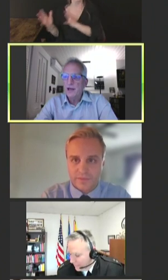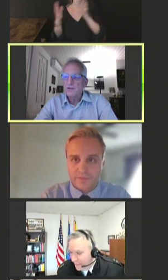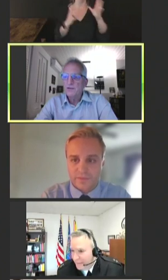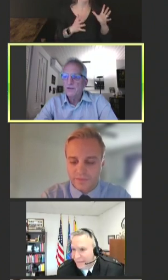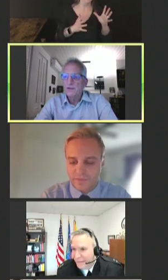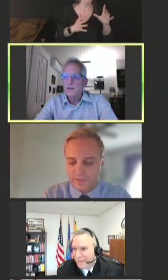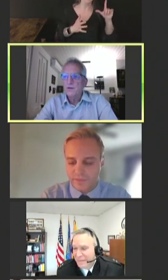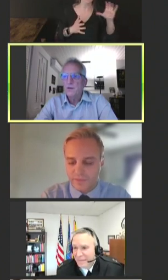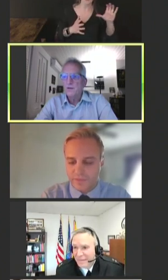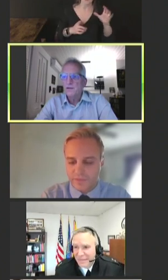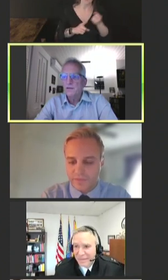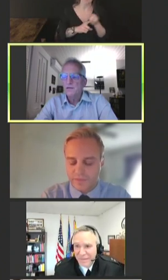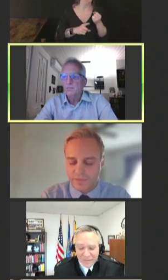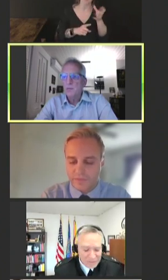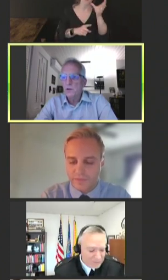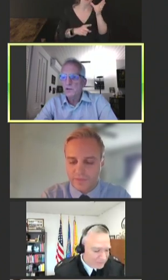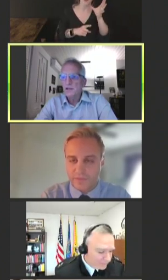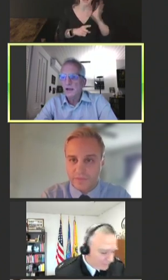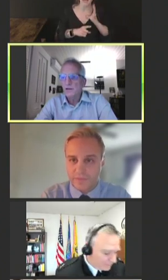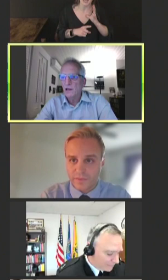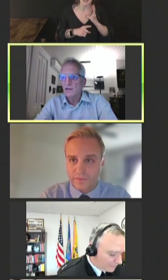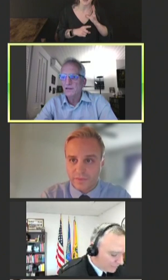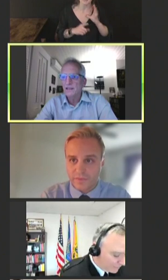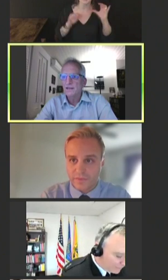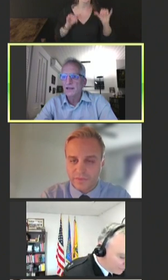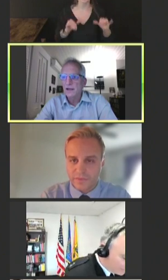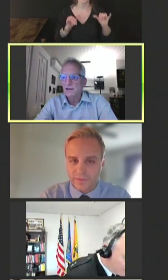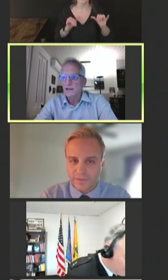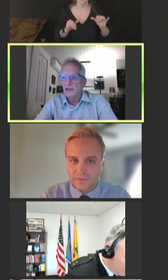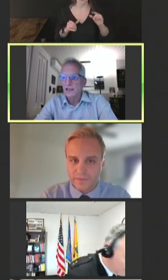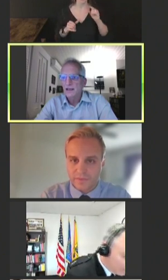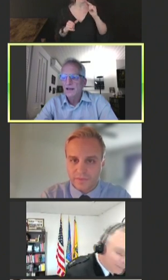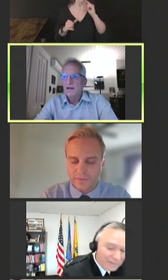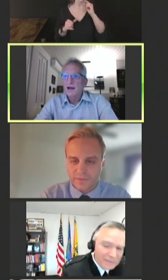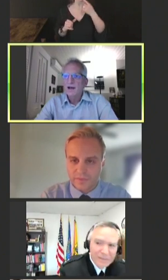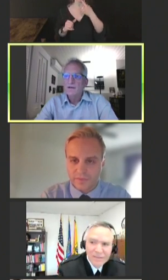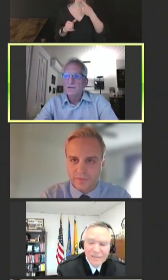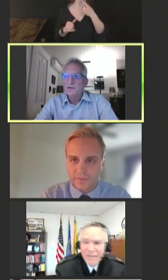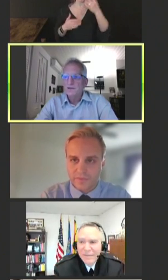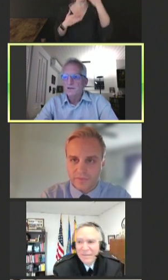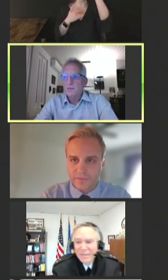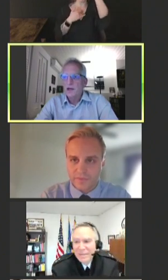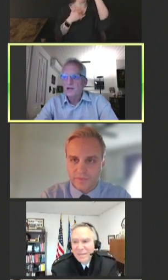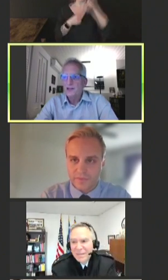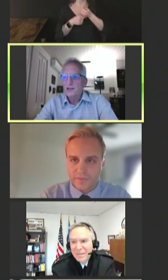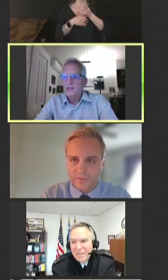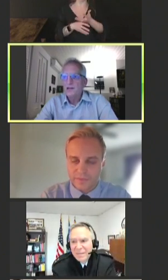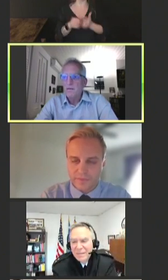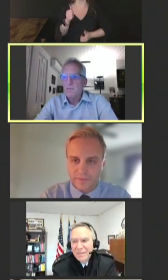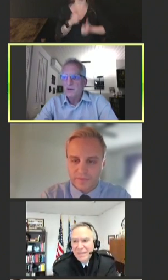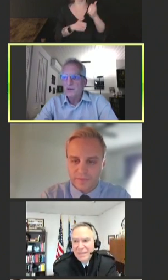infection causes most health loss in the elderly, just by the sheer numbers,